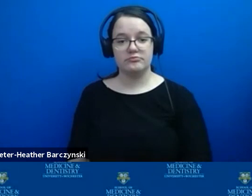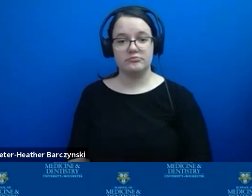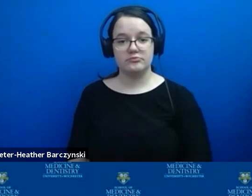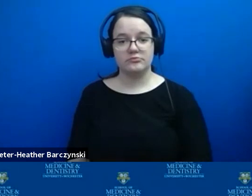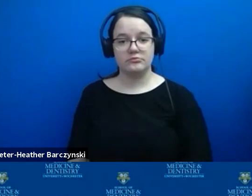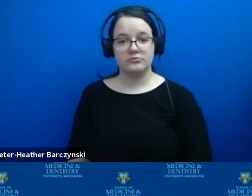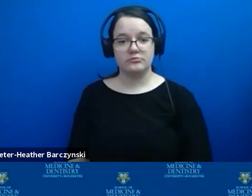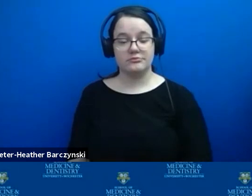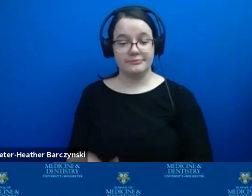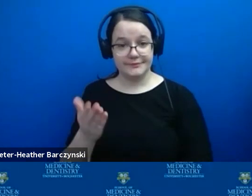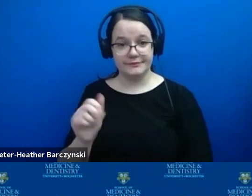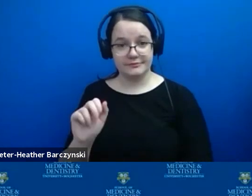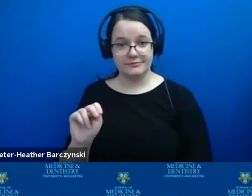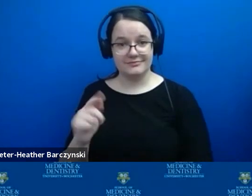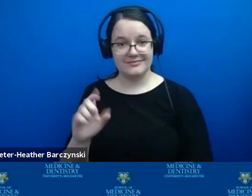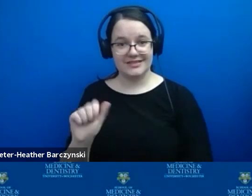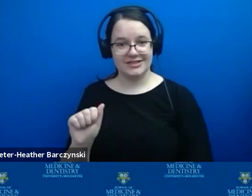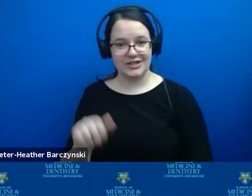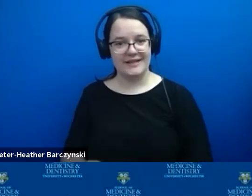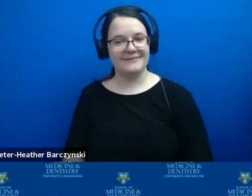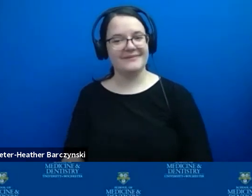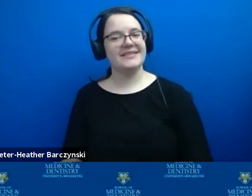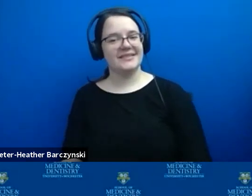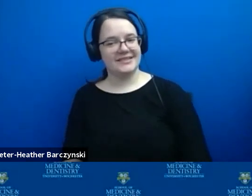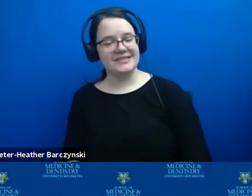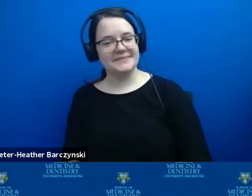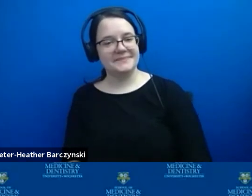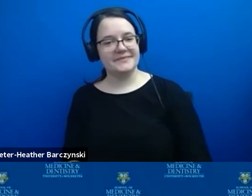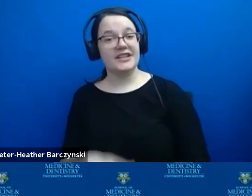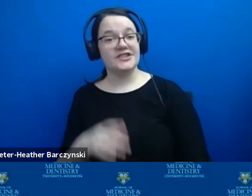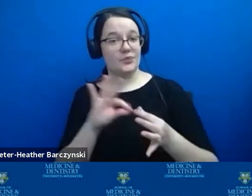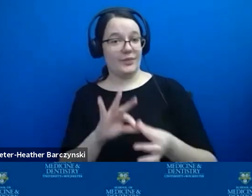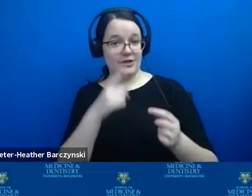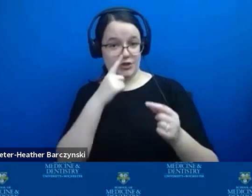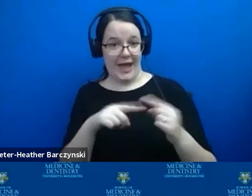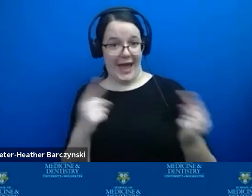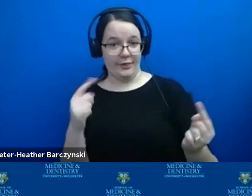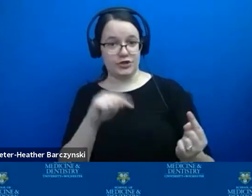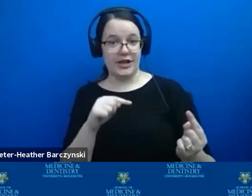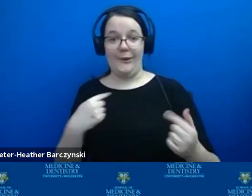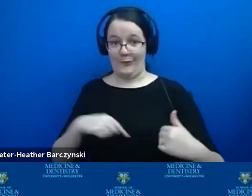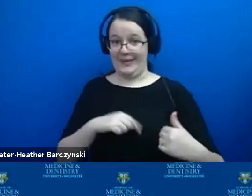angela ideology question um so we do actually have an allergy team here